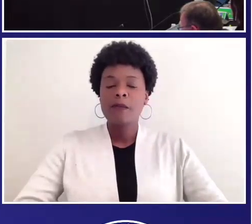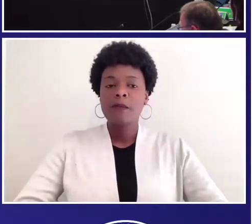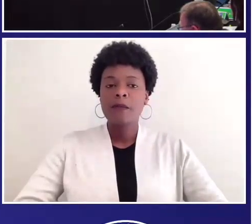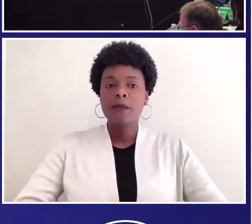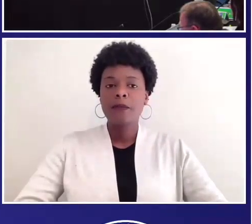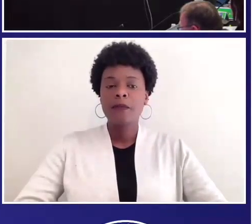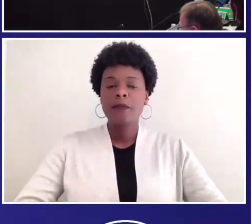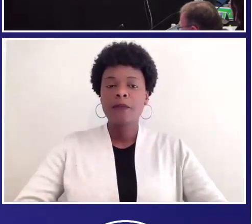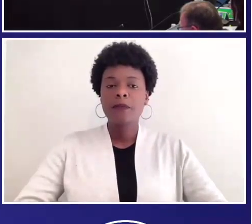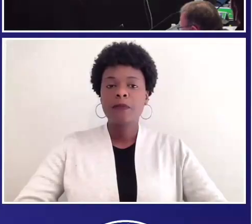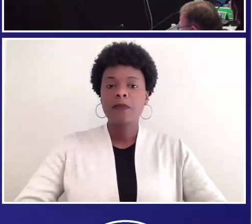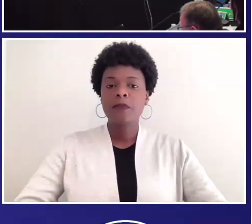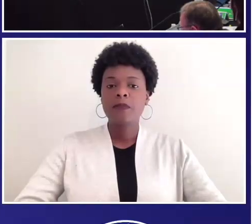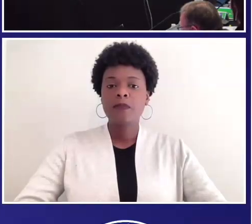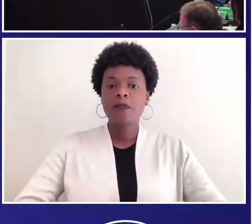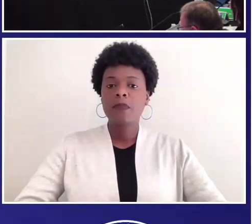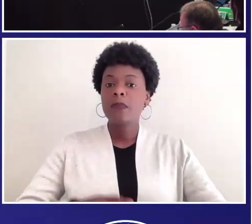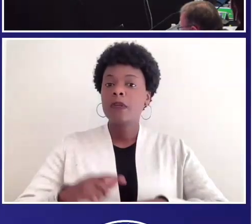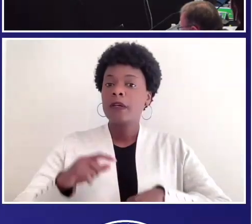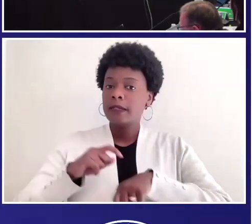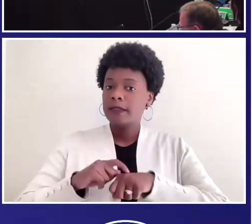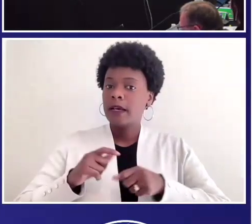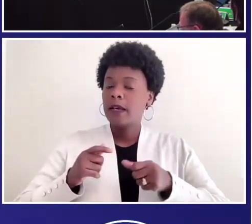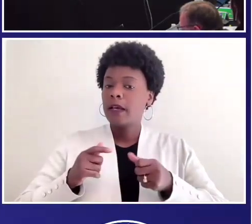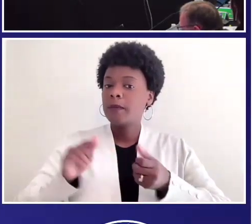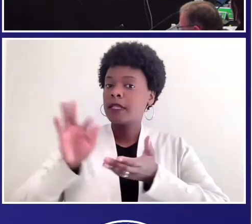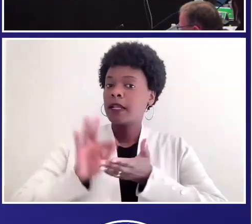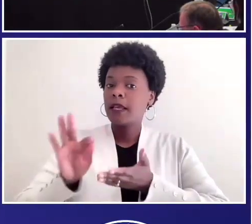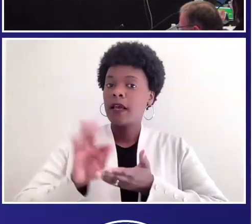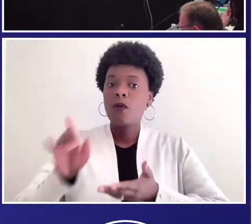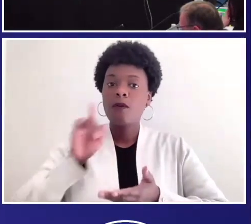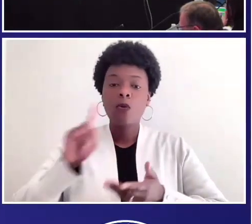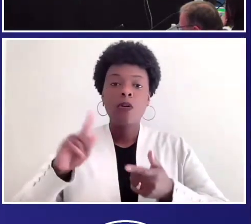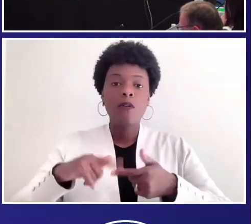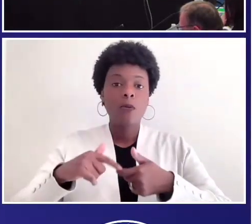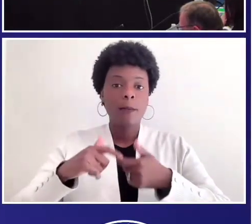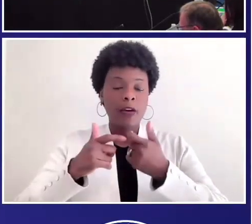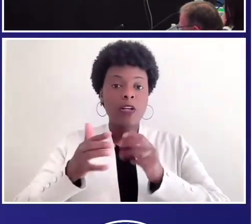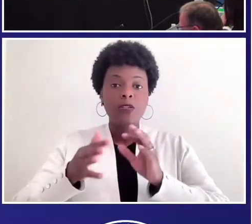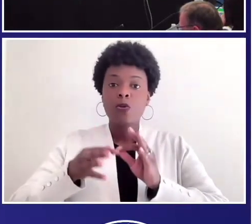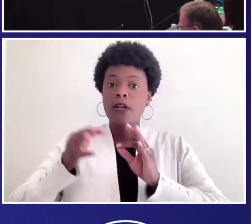the times that were allowed to count under a forbearance and a deferment for certain